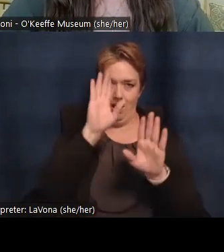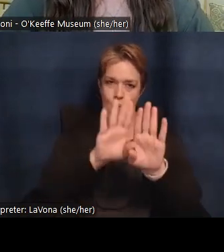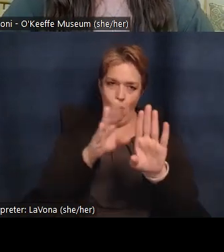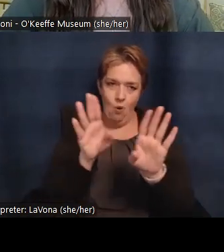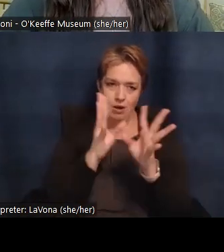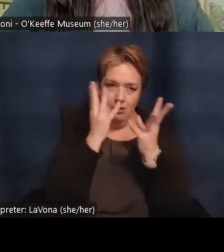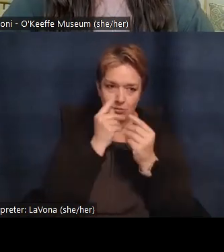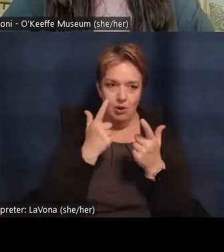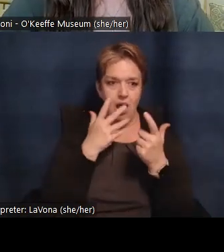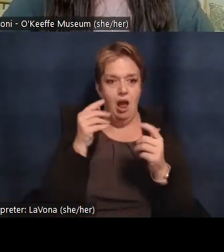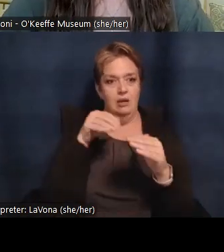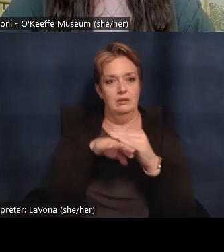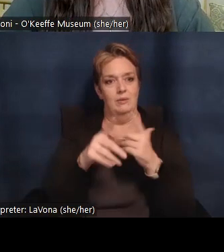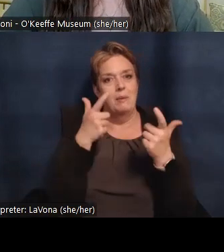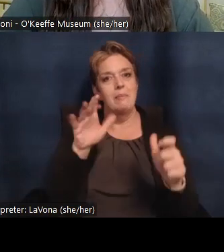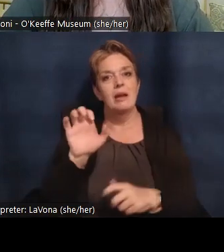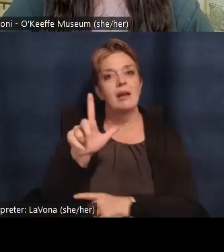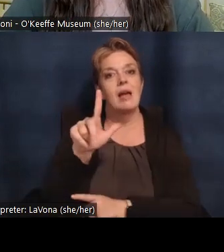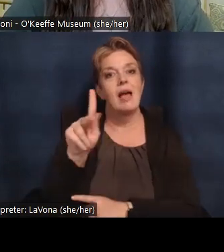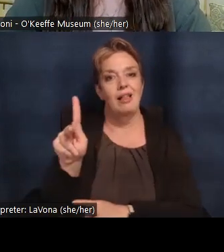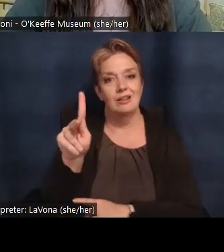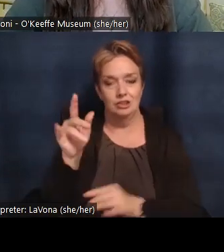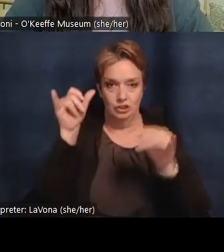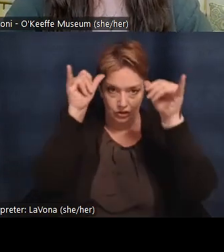with a big elk skull that Miss O'Keeffe purchased from a hunter at the Ohkay Owingeh pueblo.